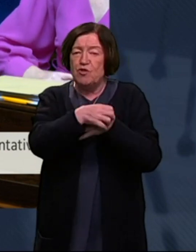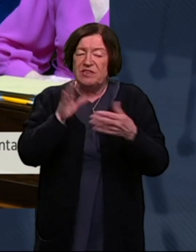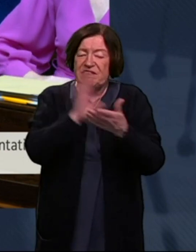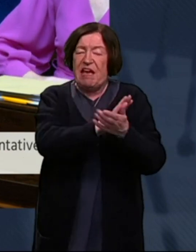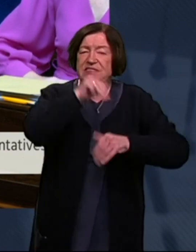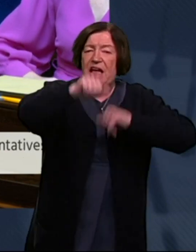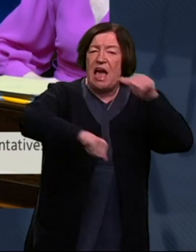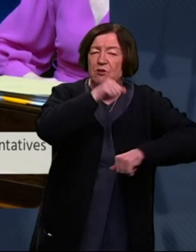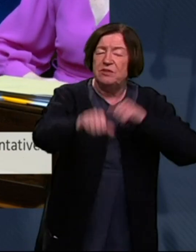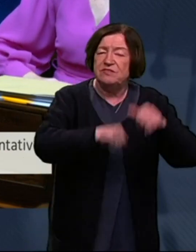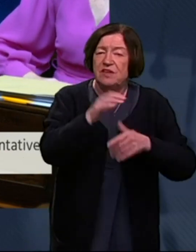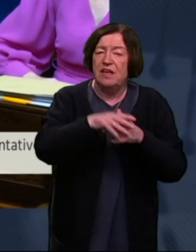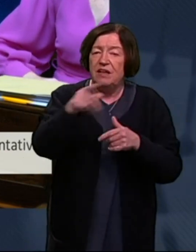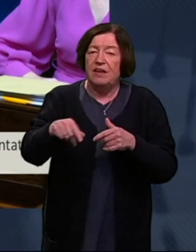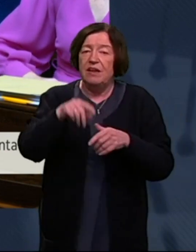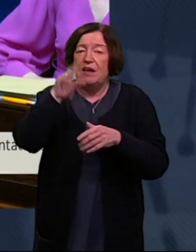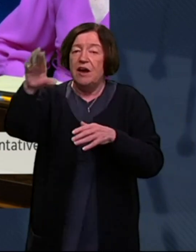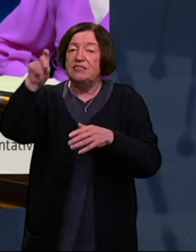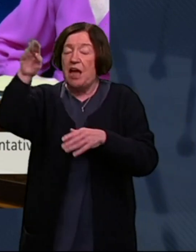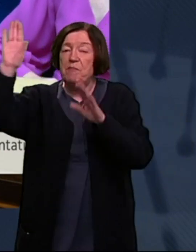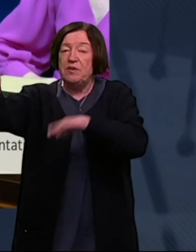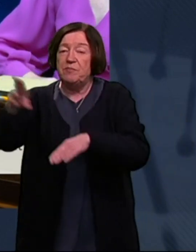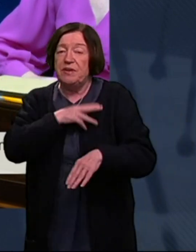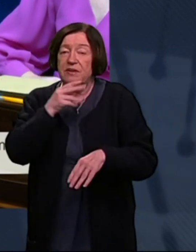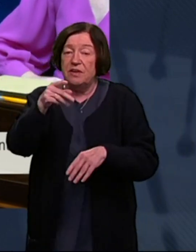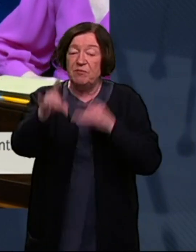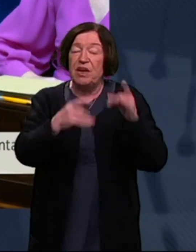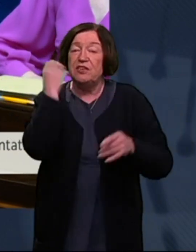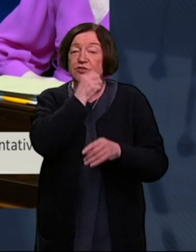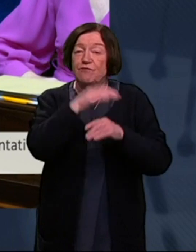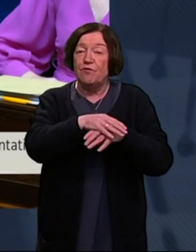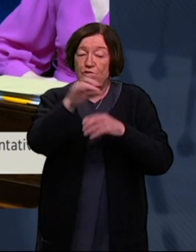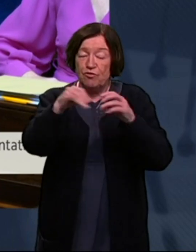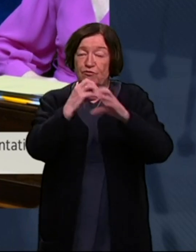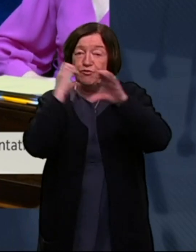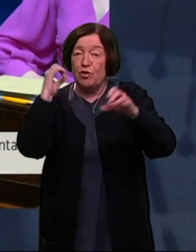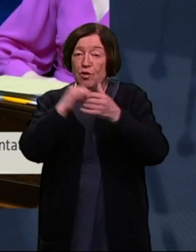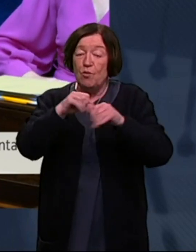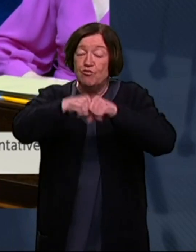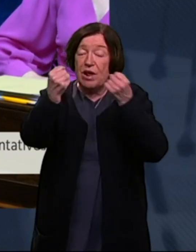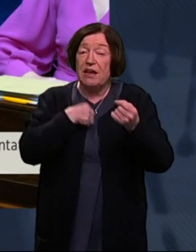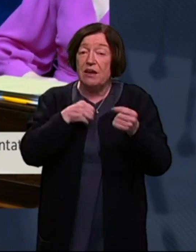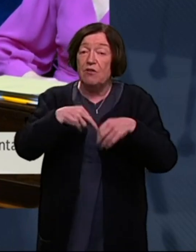she should not make excuses for truckers who breach our road safety rules. It is totally the wrong approach, Deputy.